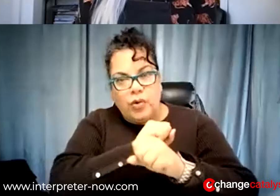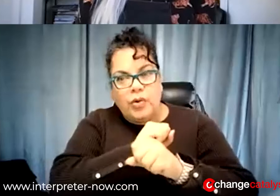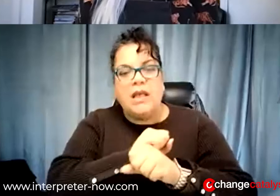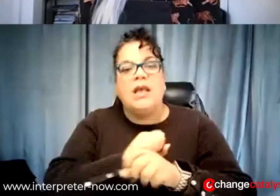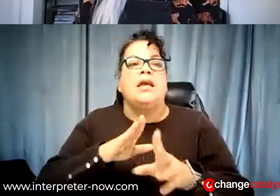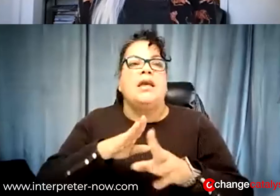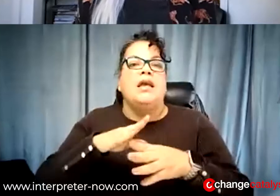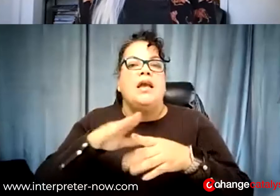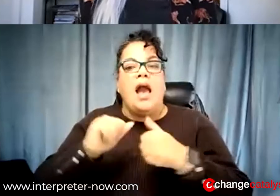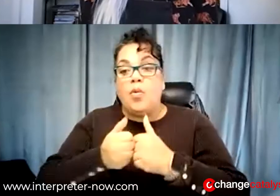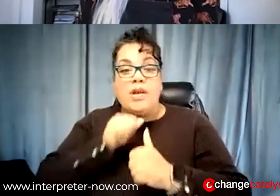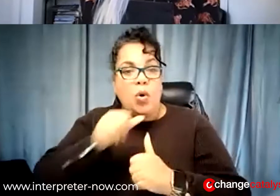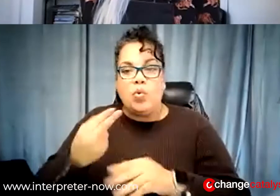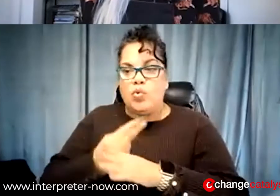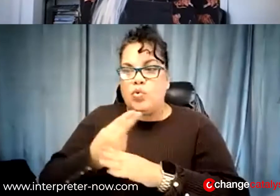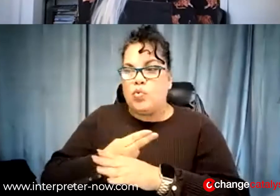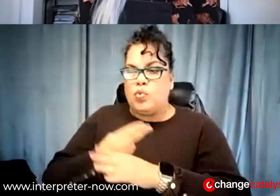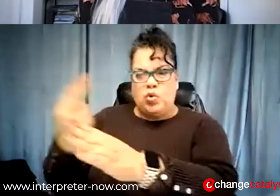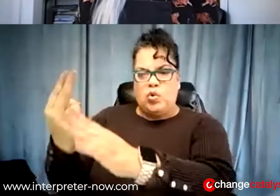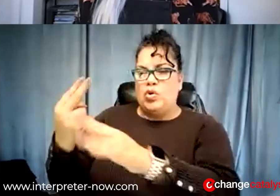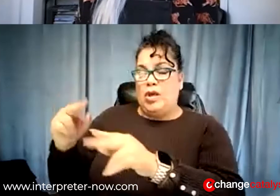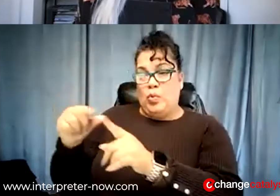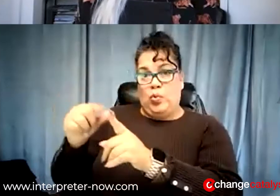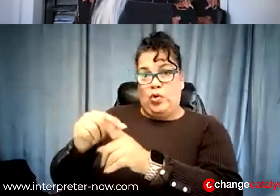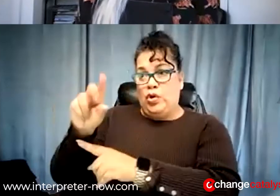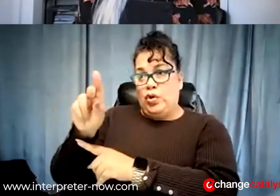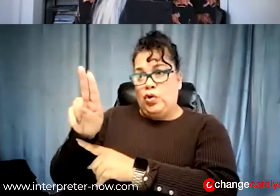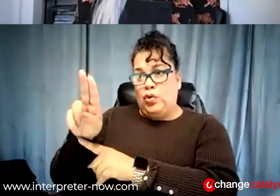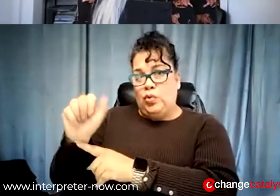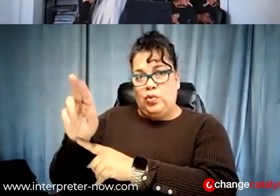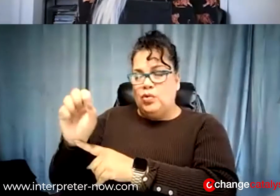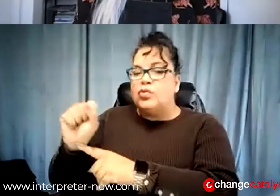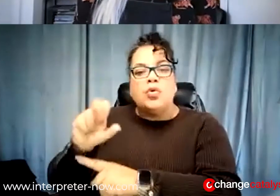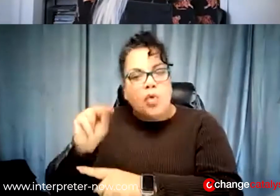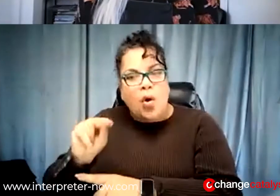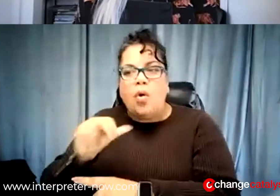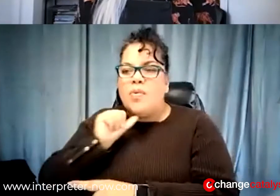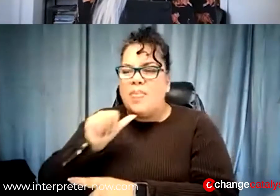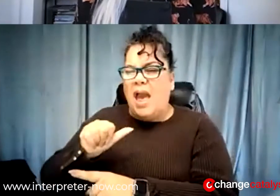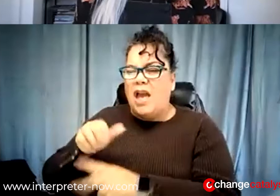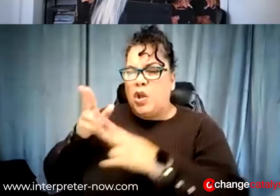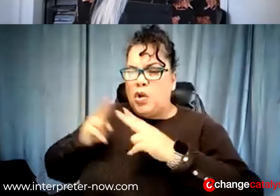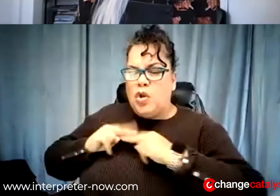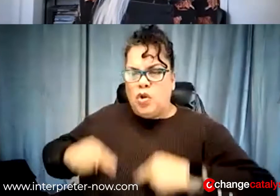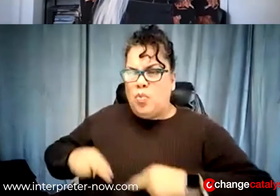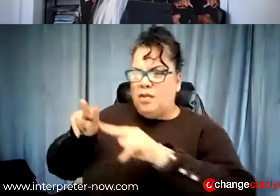We don't use dehumanizing language because we don't believe that that values the individual, that that creates safety and authenticity.